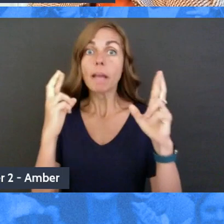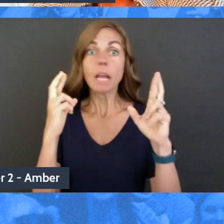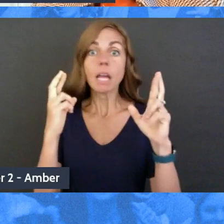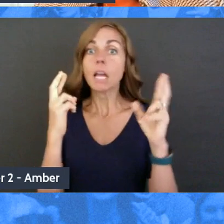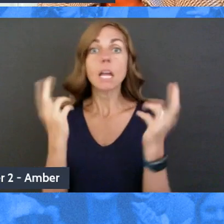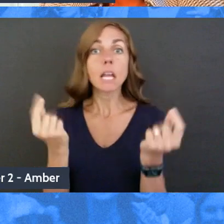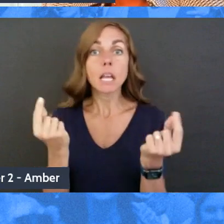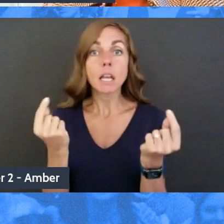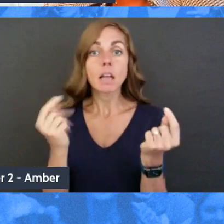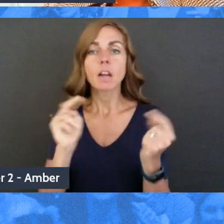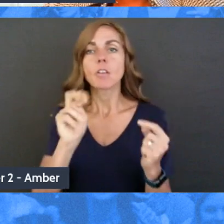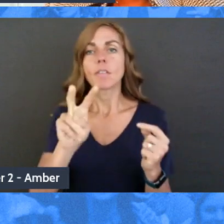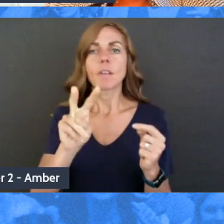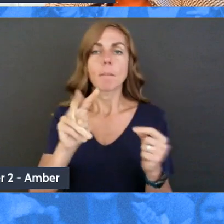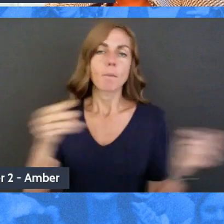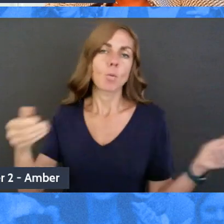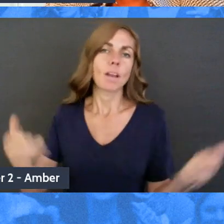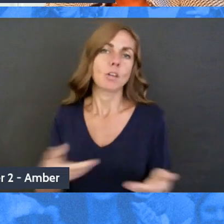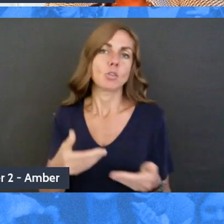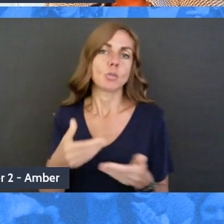re-introduce the legislation regarding,